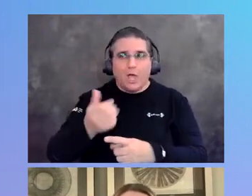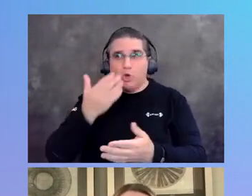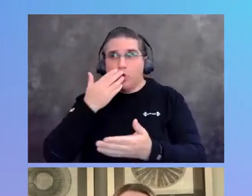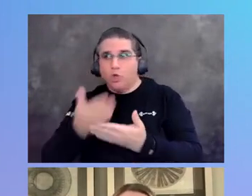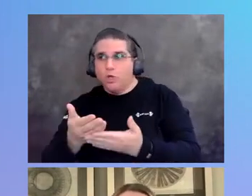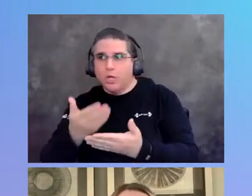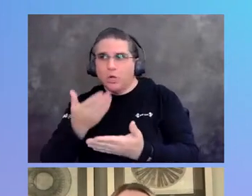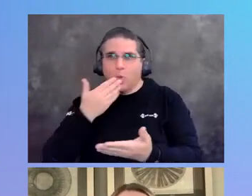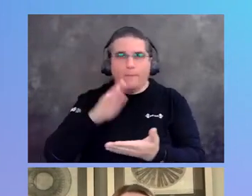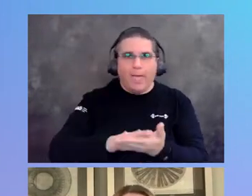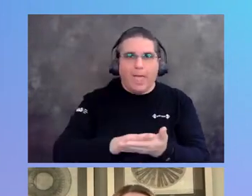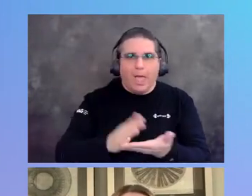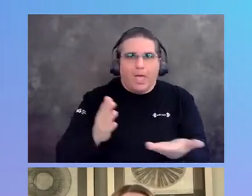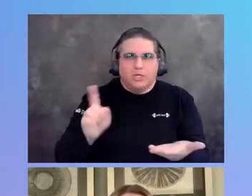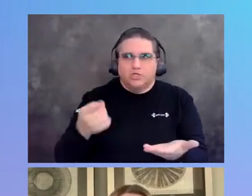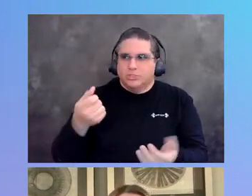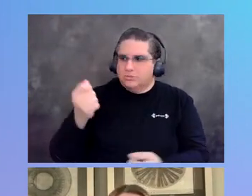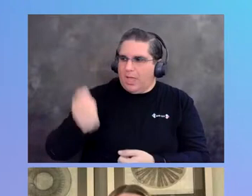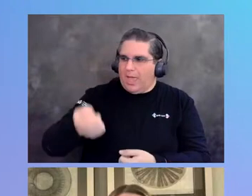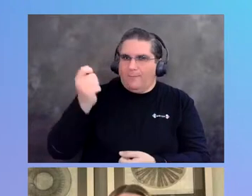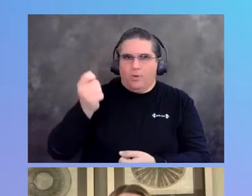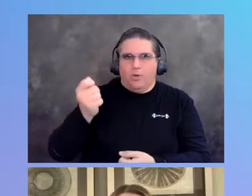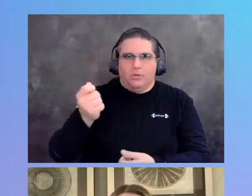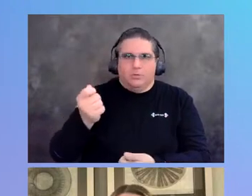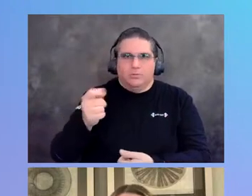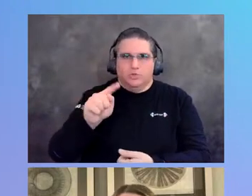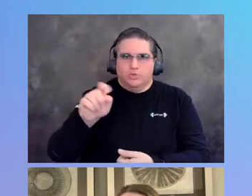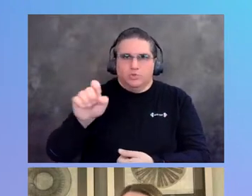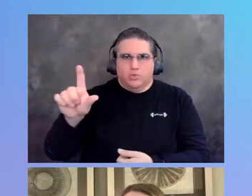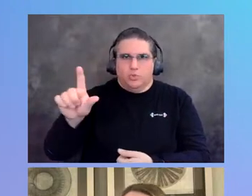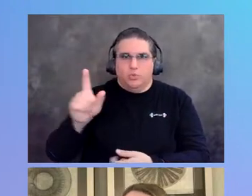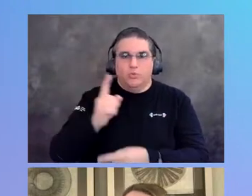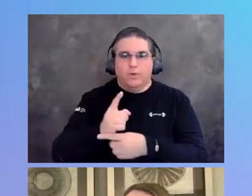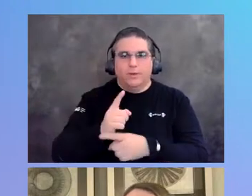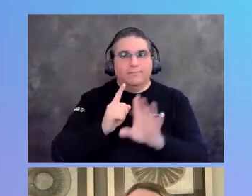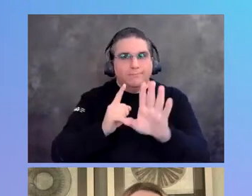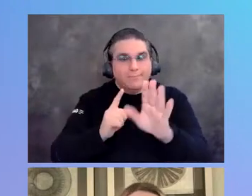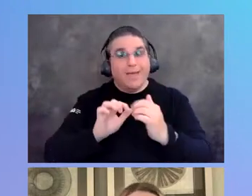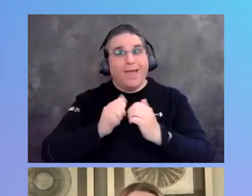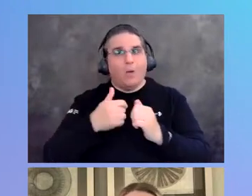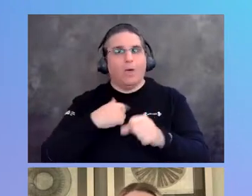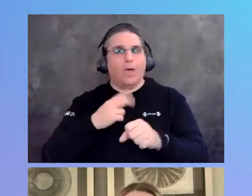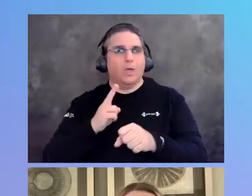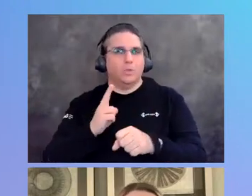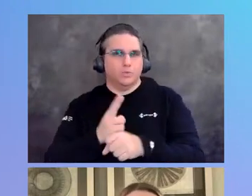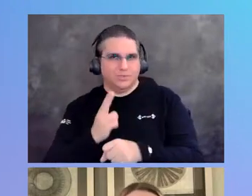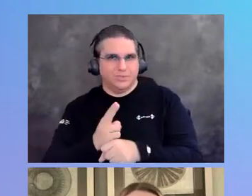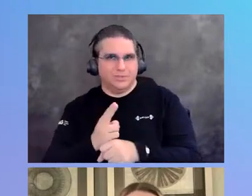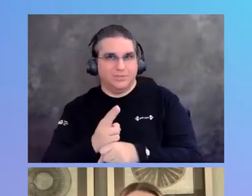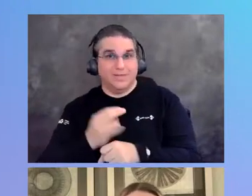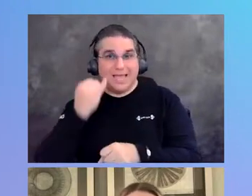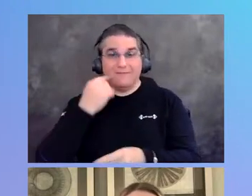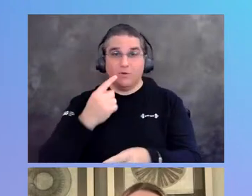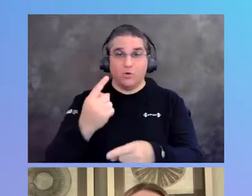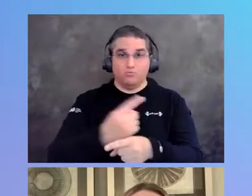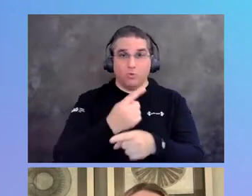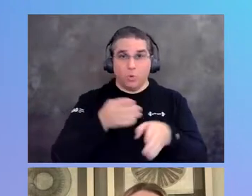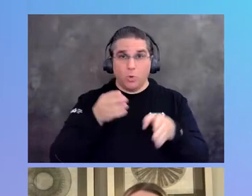bad. It's just a tool. It's just a hammer. If you use it to, you know, in the appropriate way and